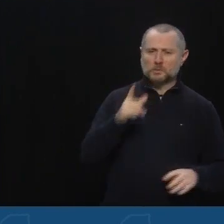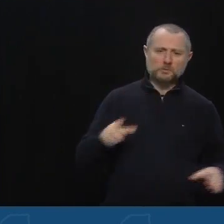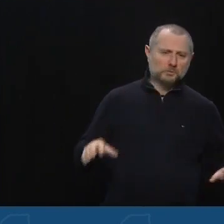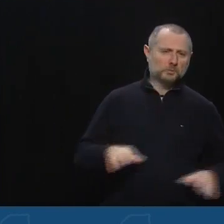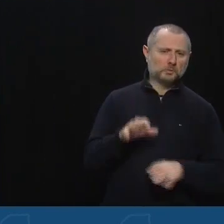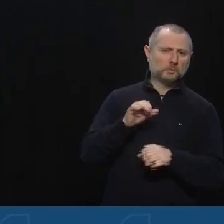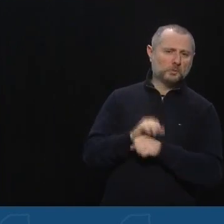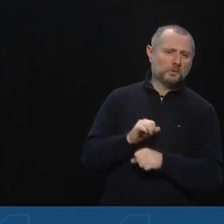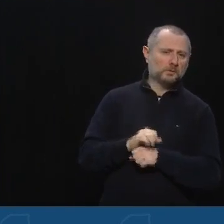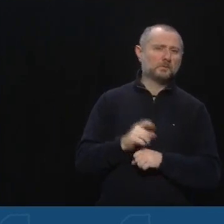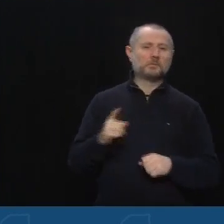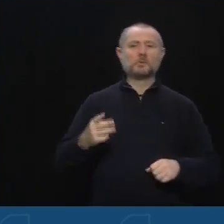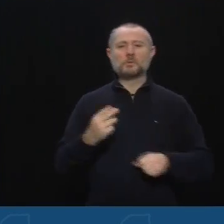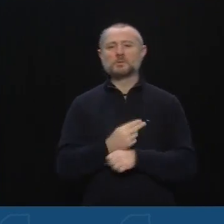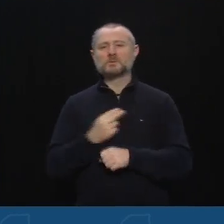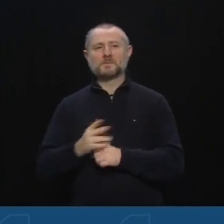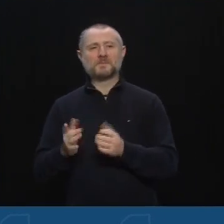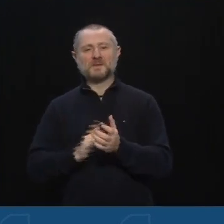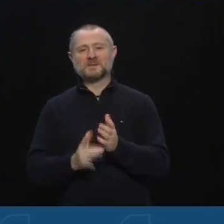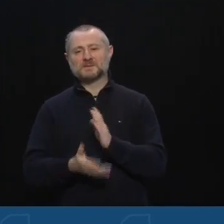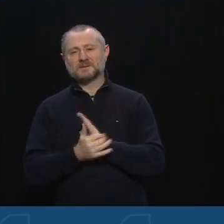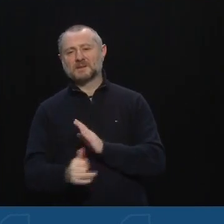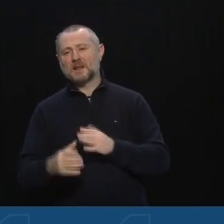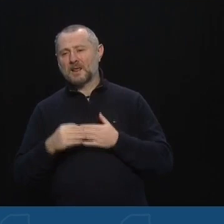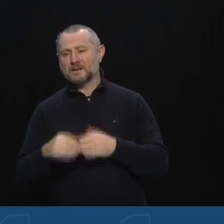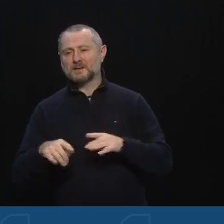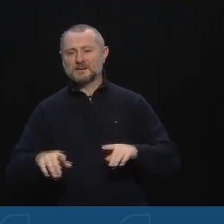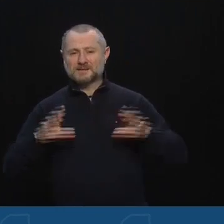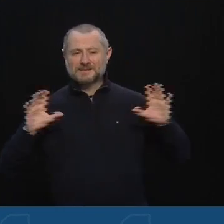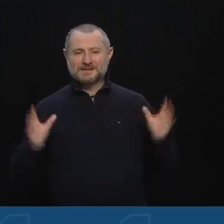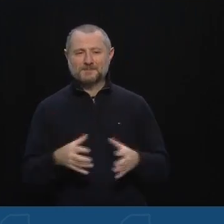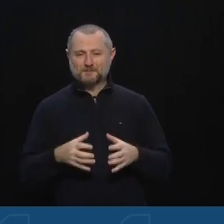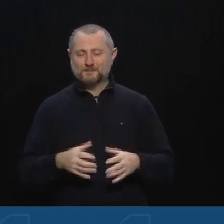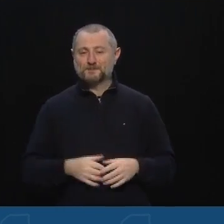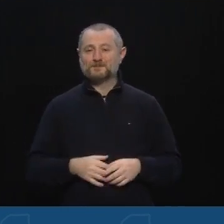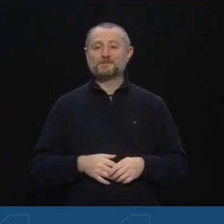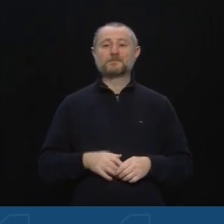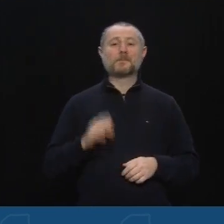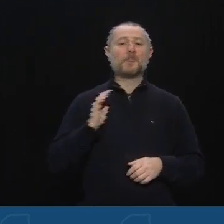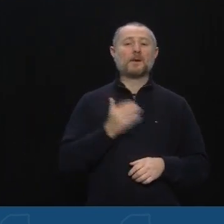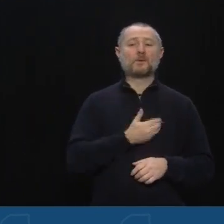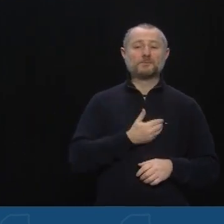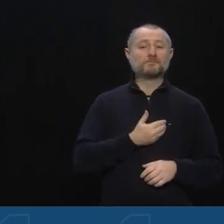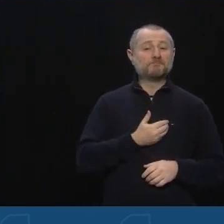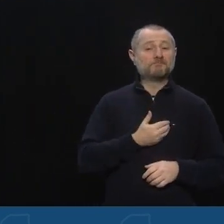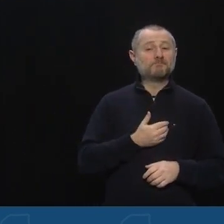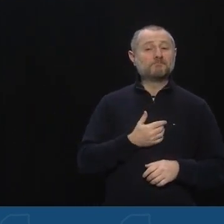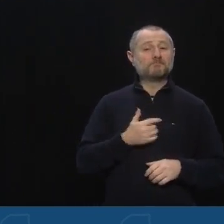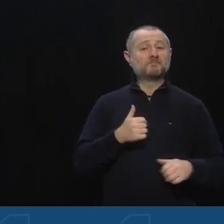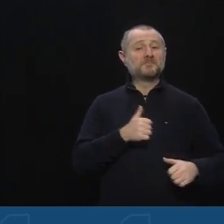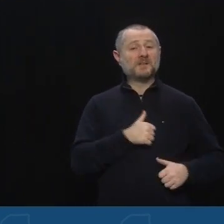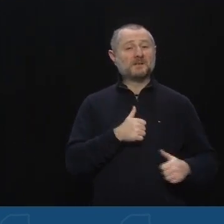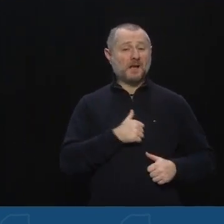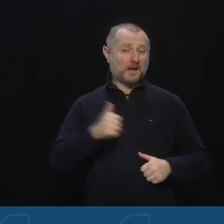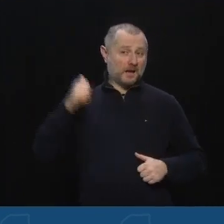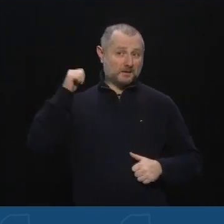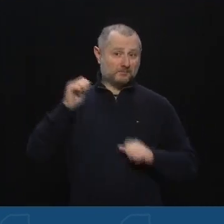HAILS FROM -- LET'S FIND OUT THIS AND MEDICAL TALENTS TO LEAD THE FEDERAL TEAMS WHO R ARE HERE.